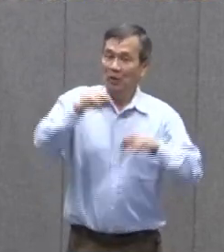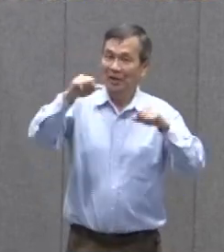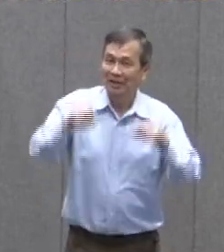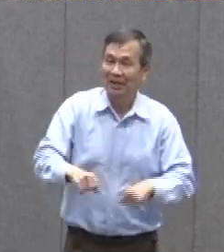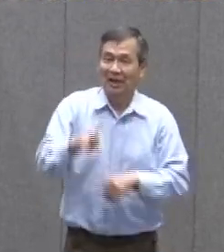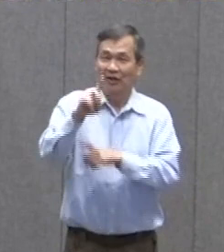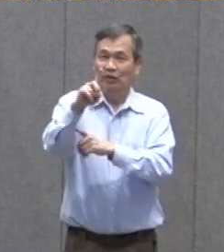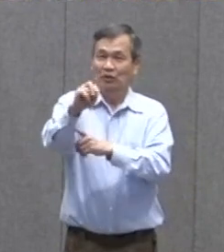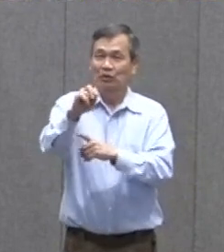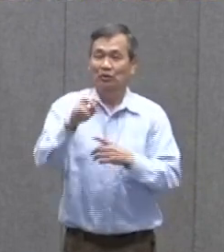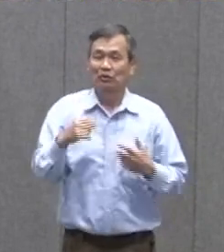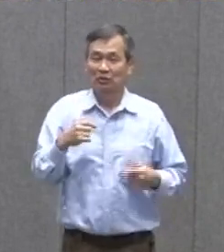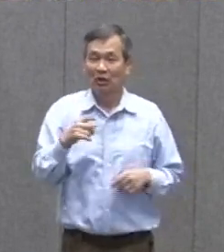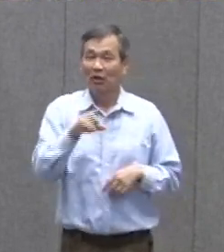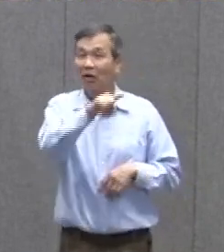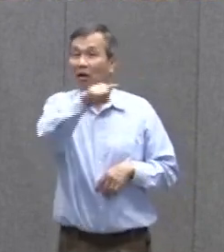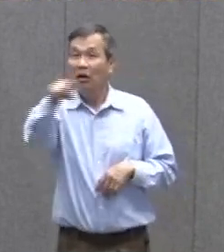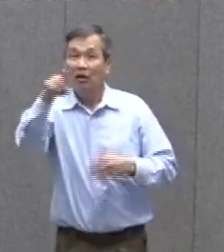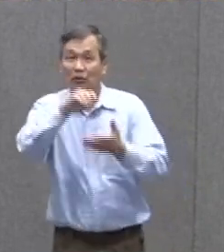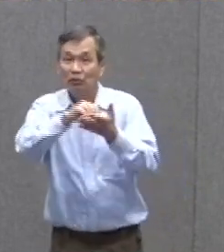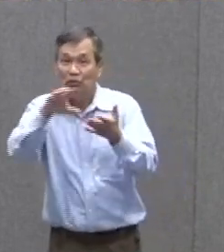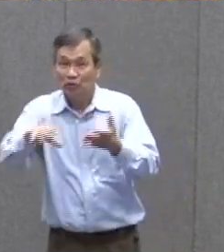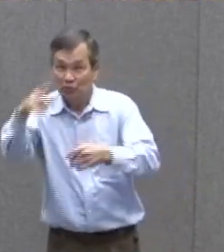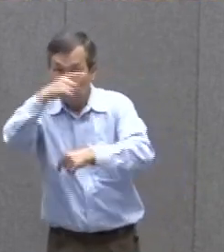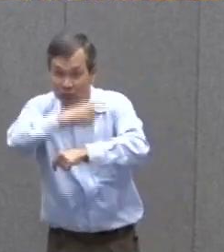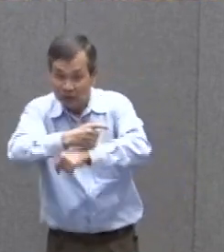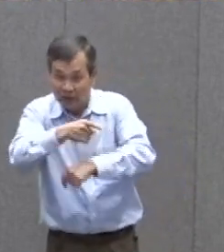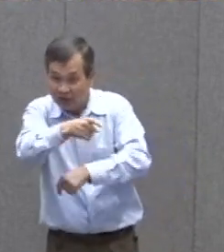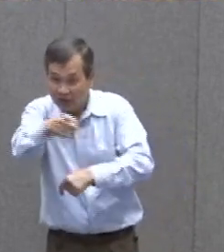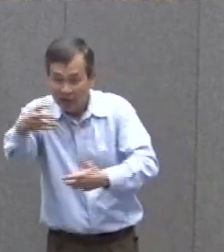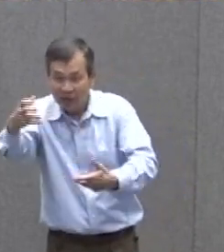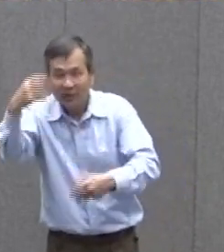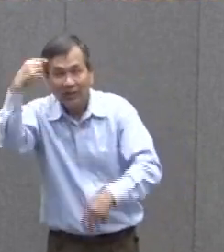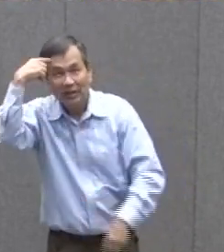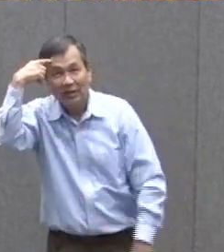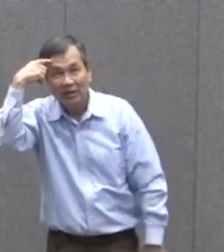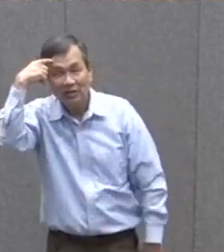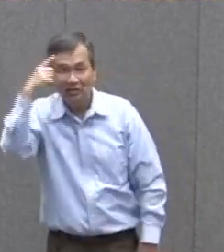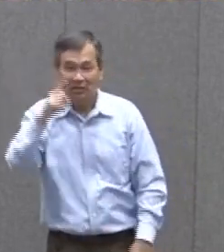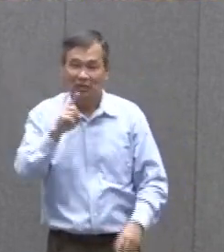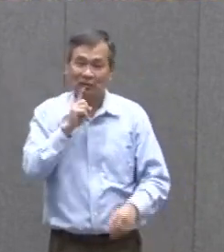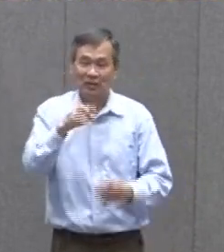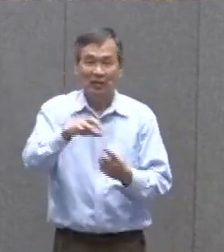So my challenge to you today is to think about being a spoon.